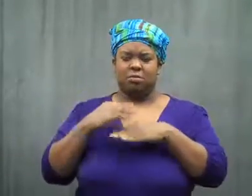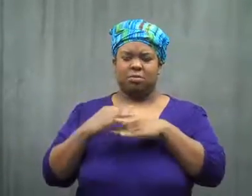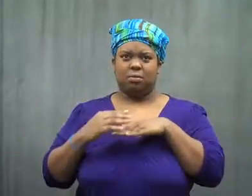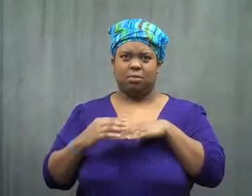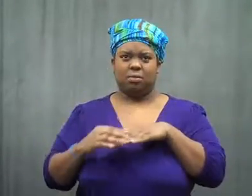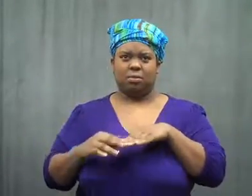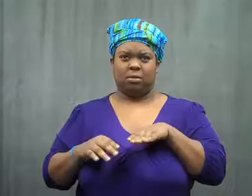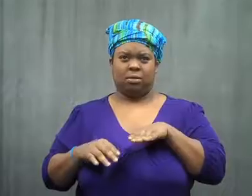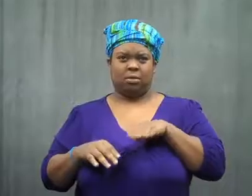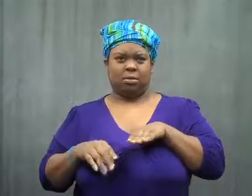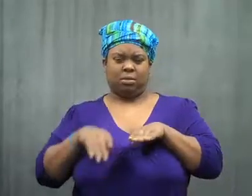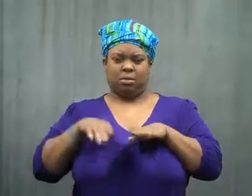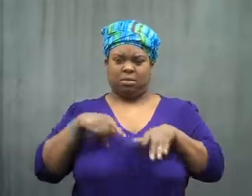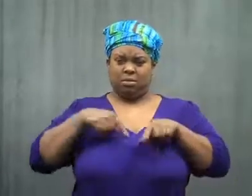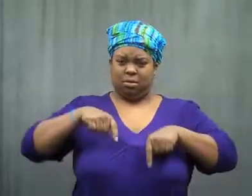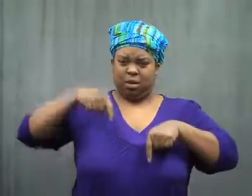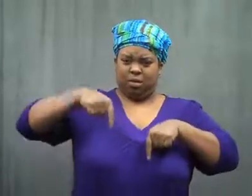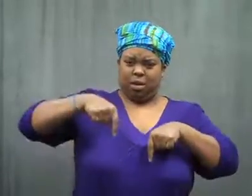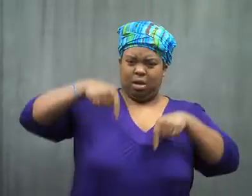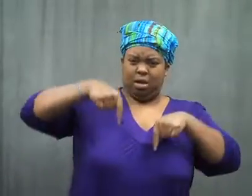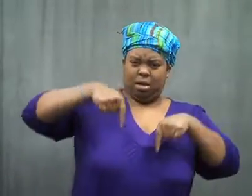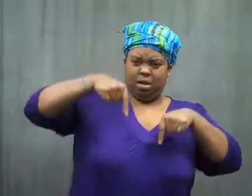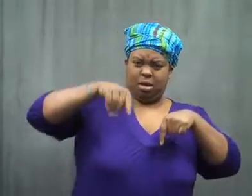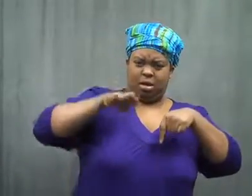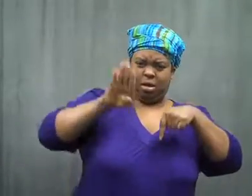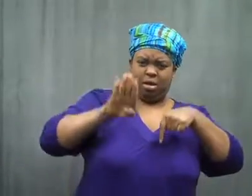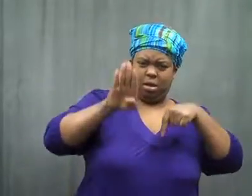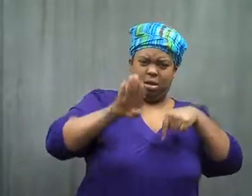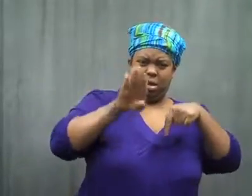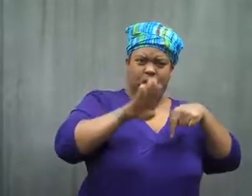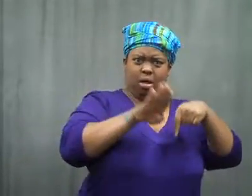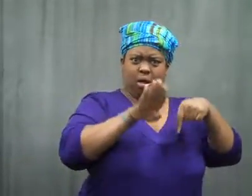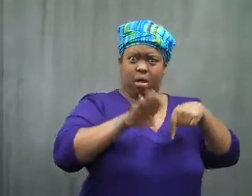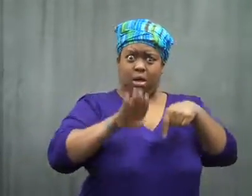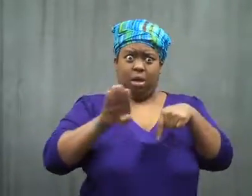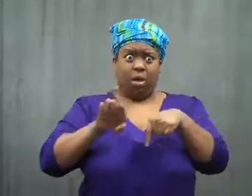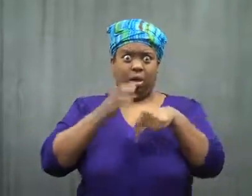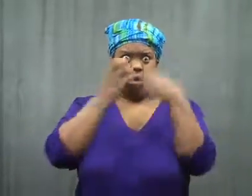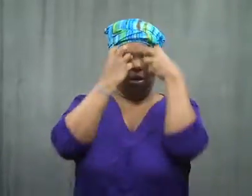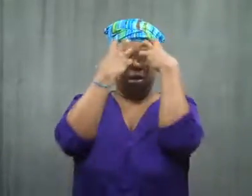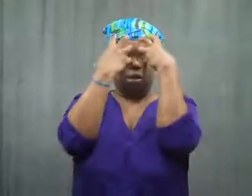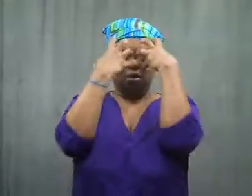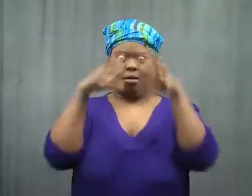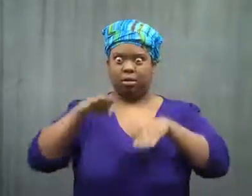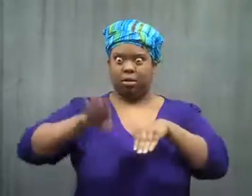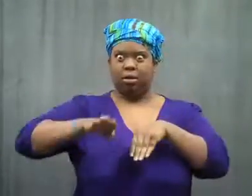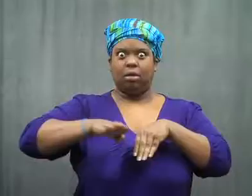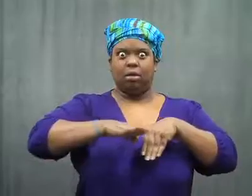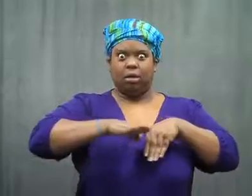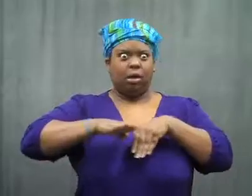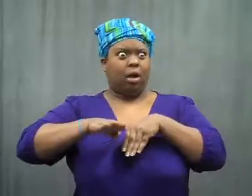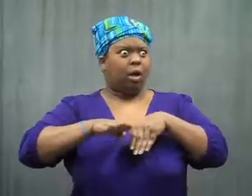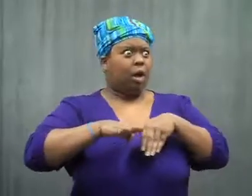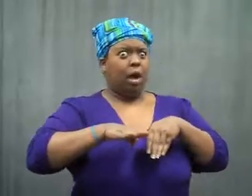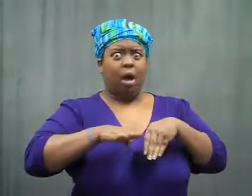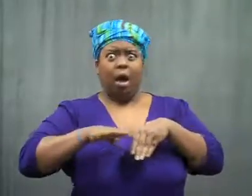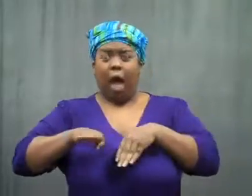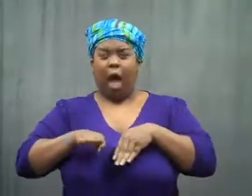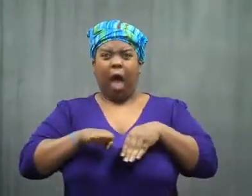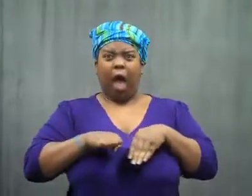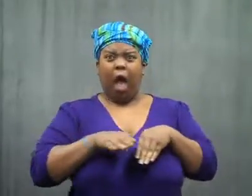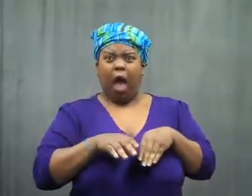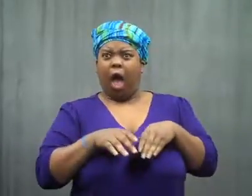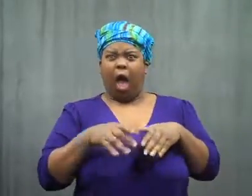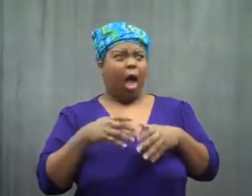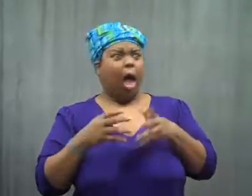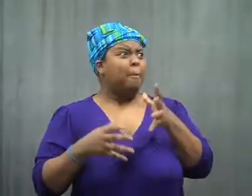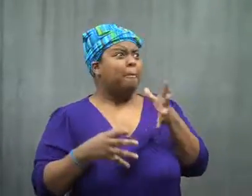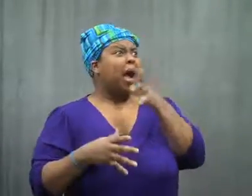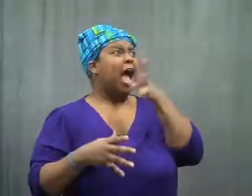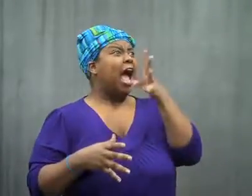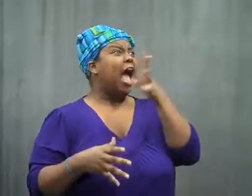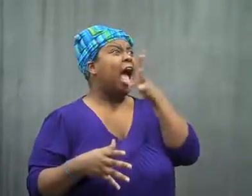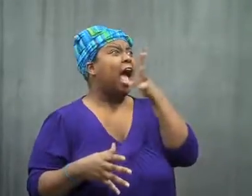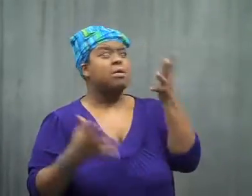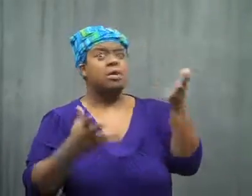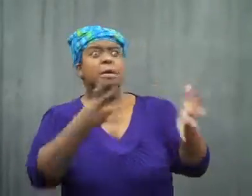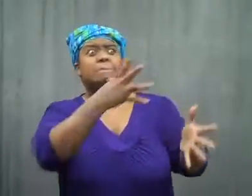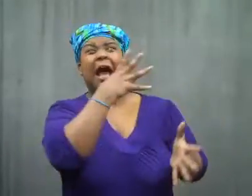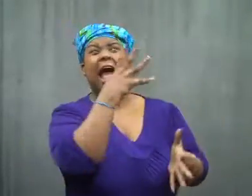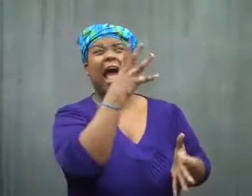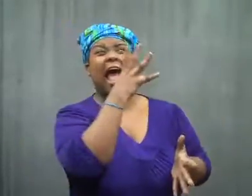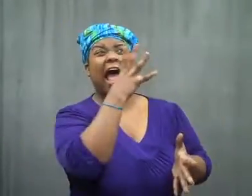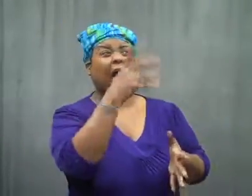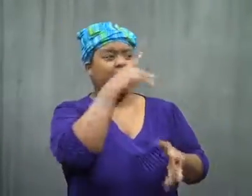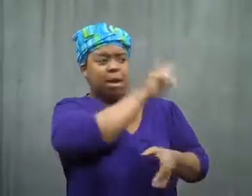Stunned, I tried hopping around, then I yelled, "MOM, MOM!"